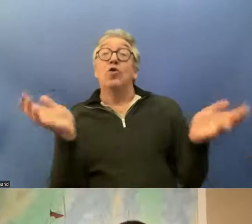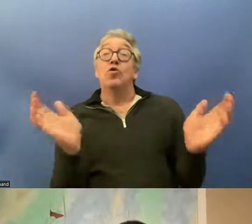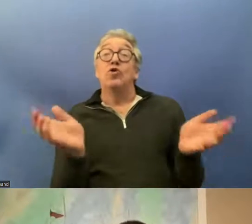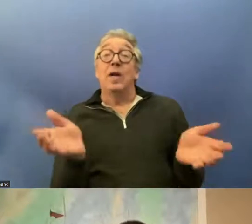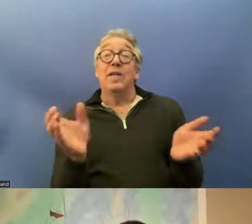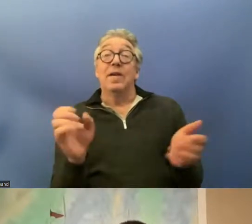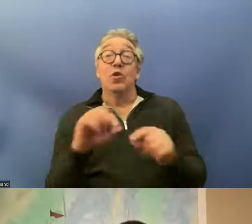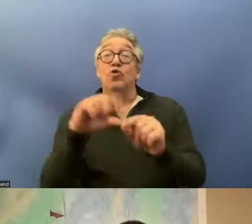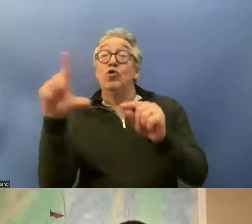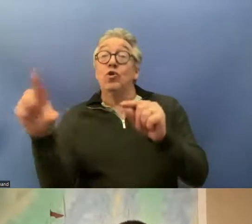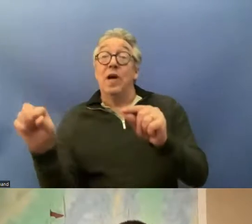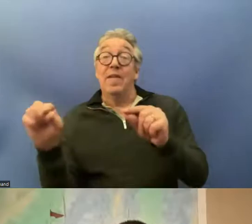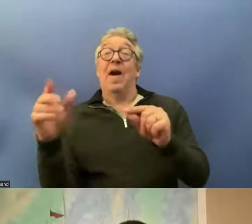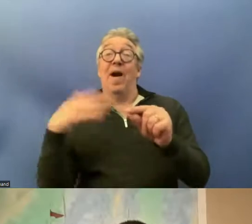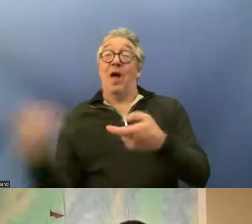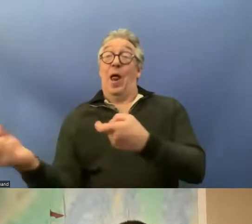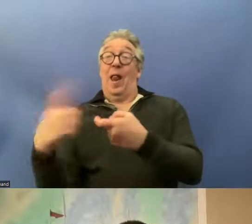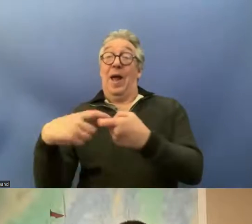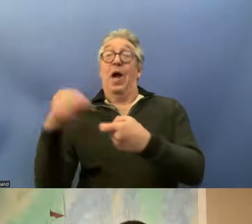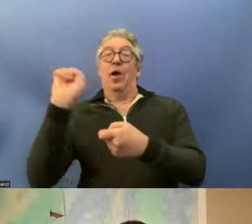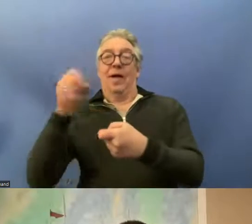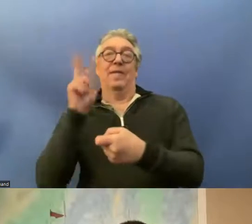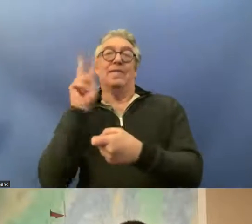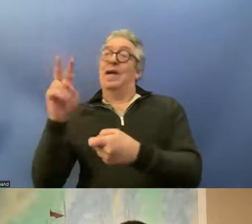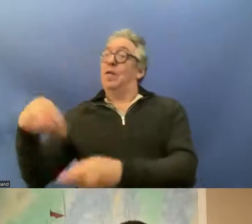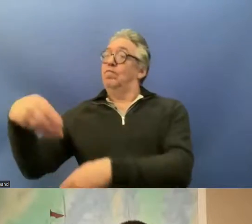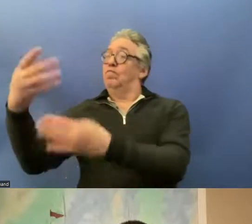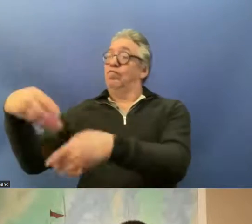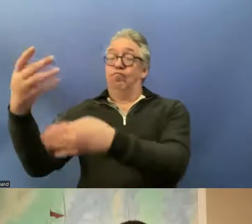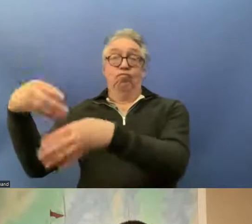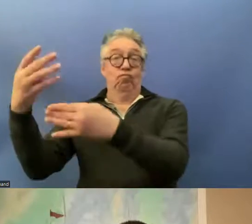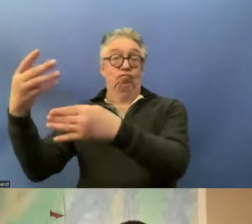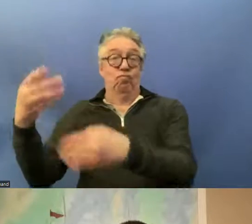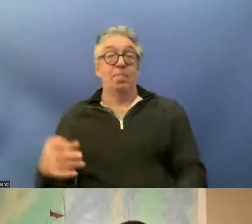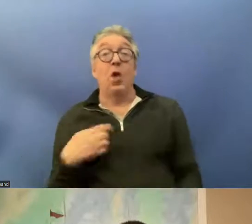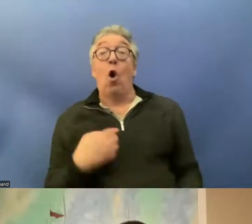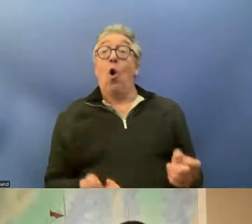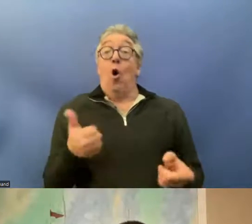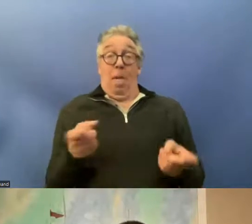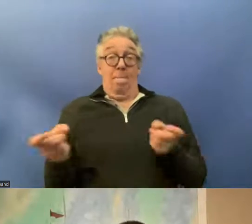We will keep our cameras on, the presenters and moderator, but we ask that you keep yours